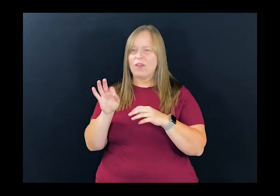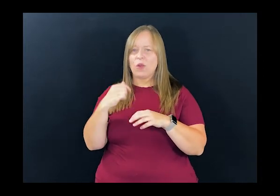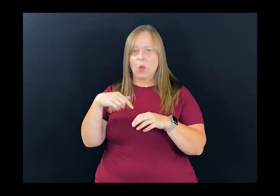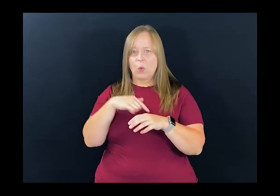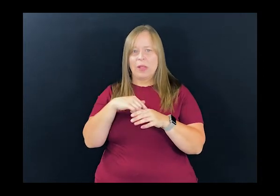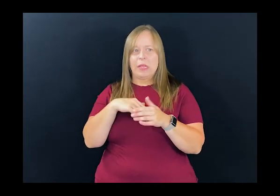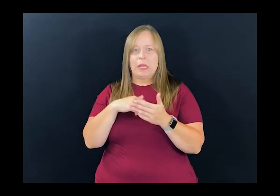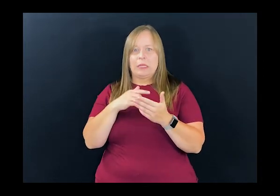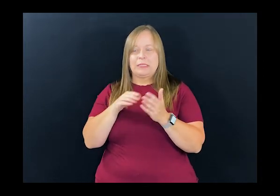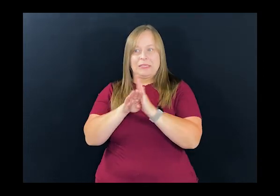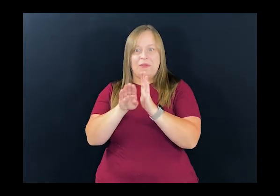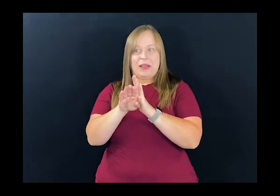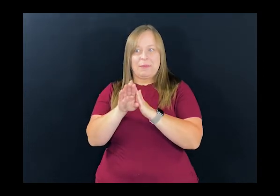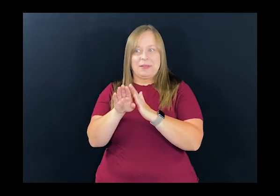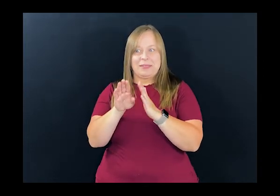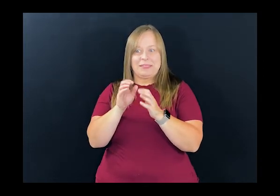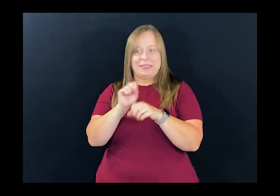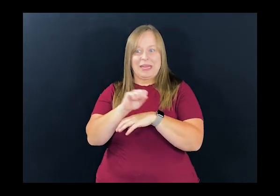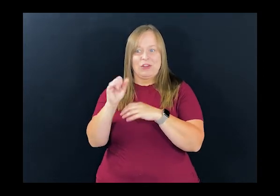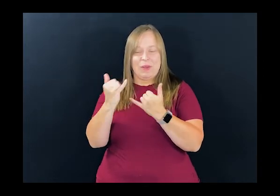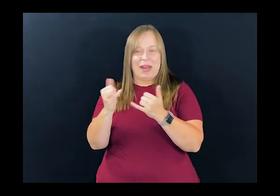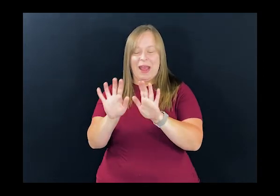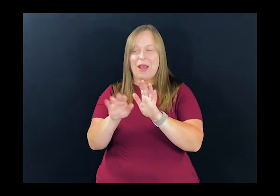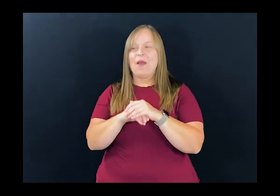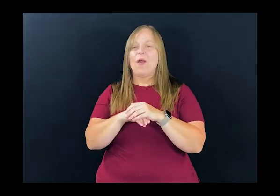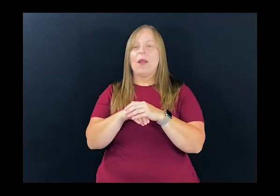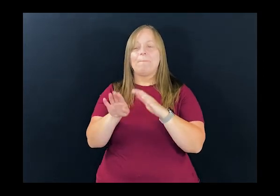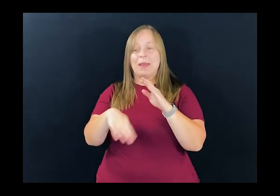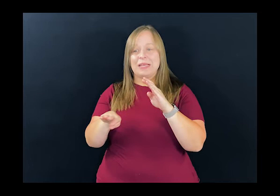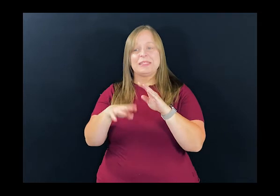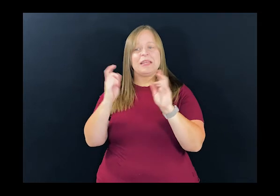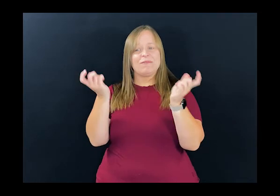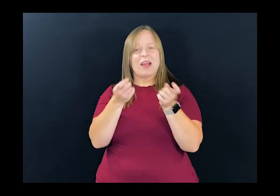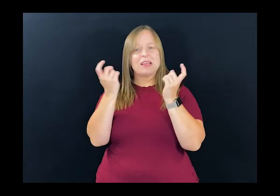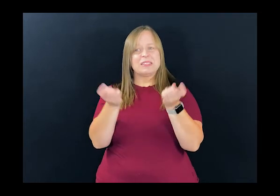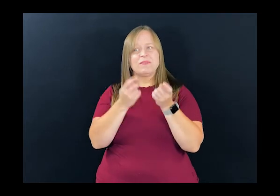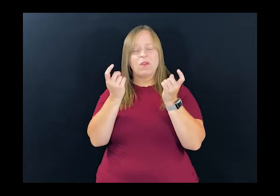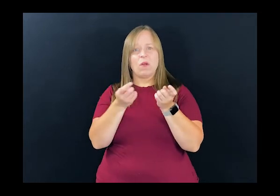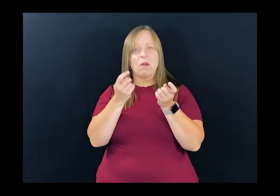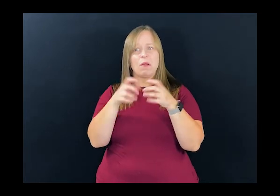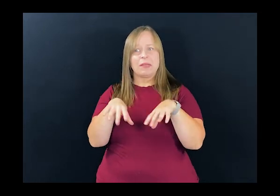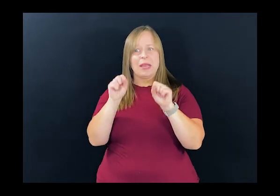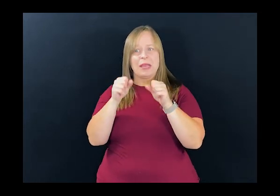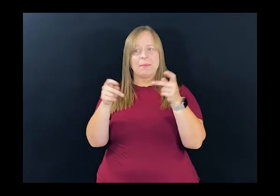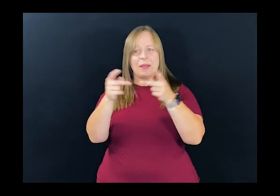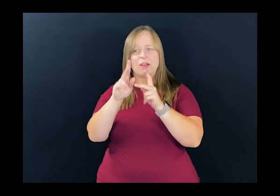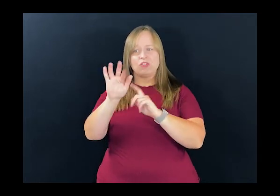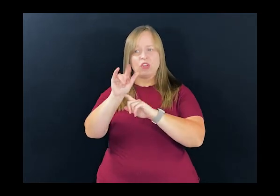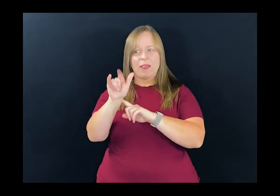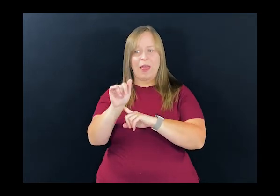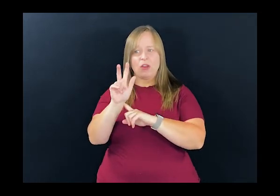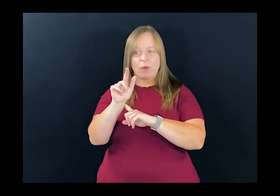We're in the sort of developmental stages of it. So basically the film festival will take place on July 23rd.